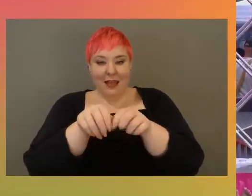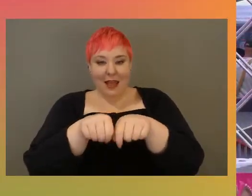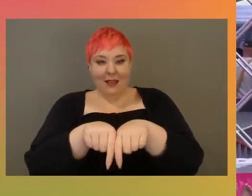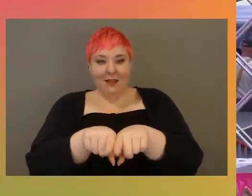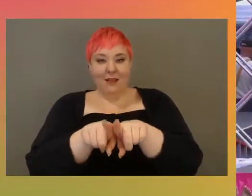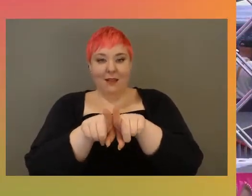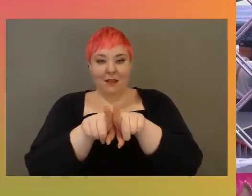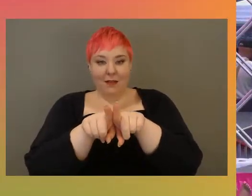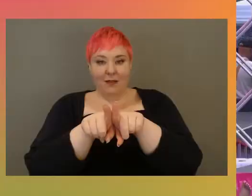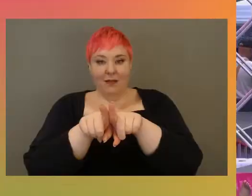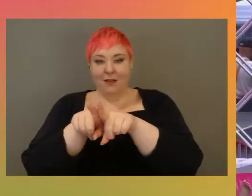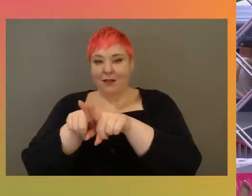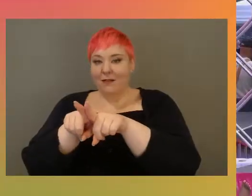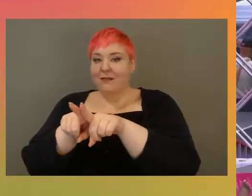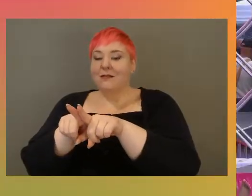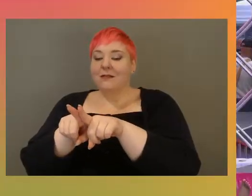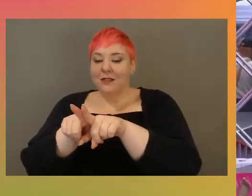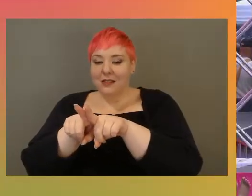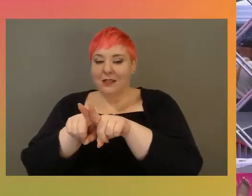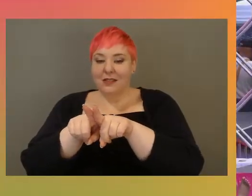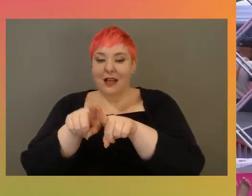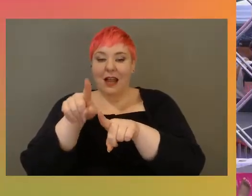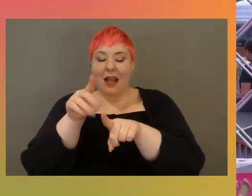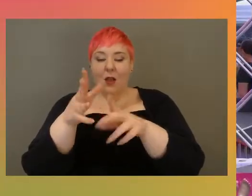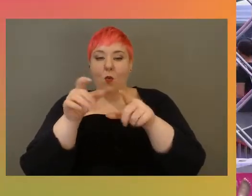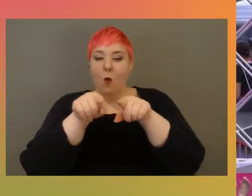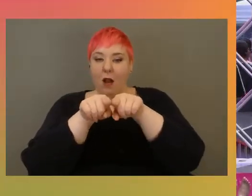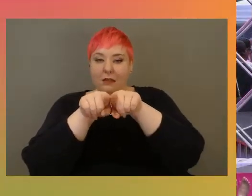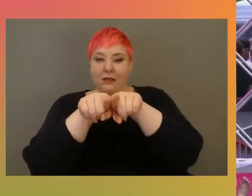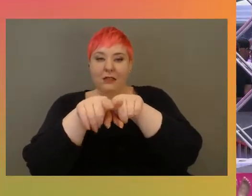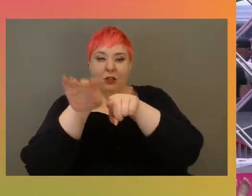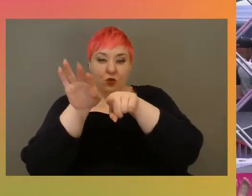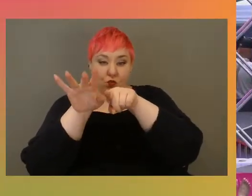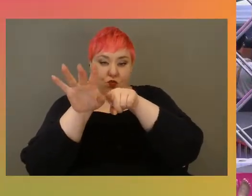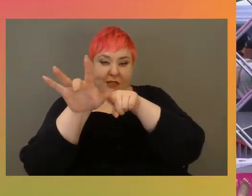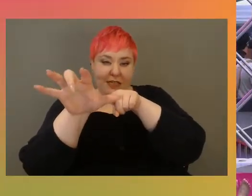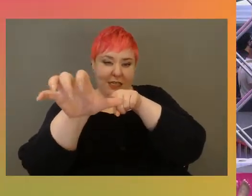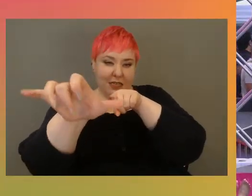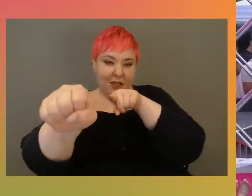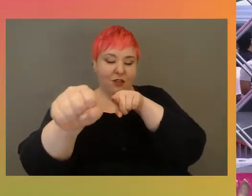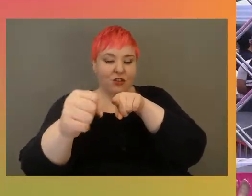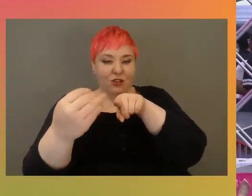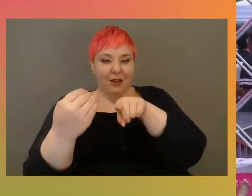TOGETHER, AND SEE IF YOU CAN